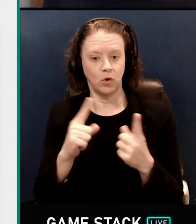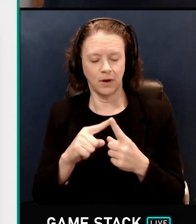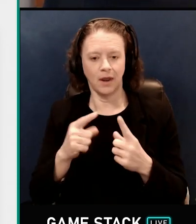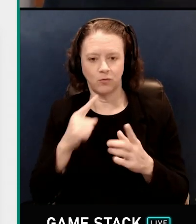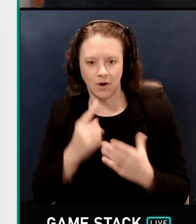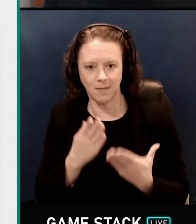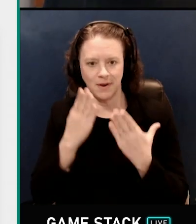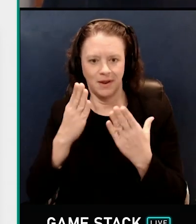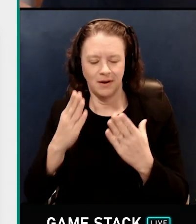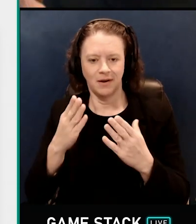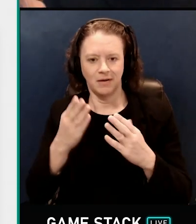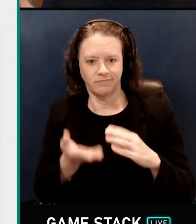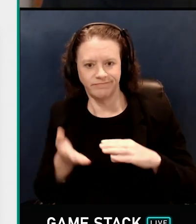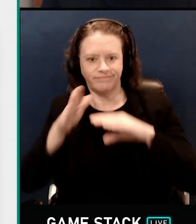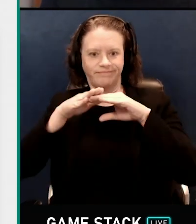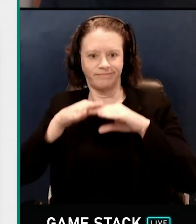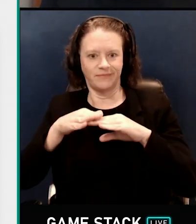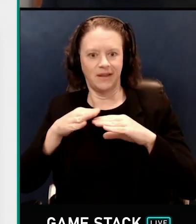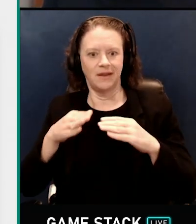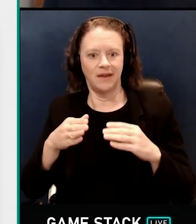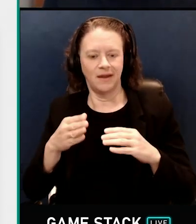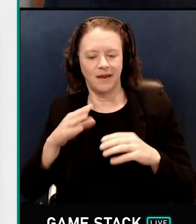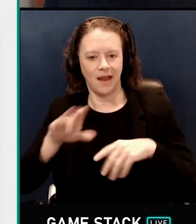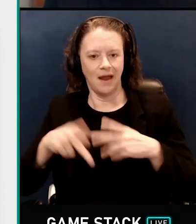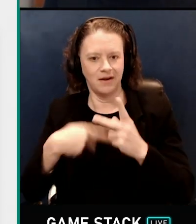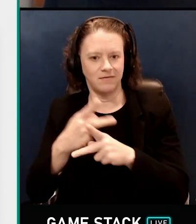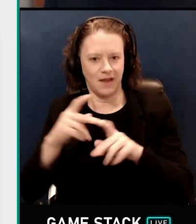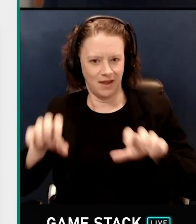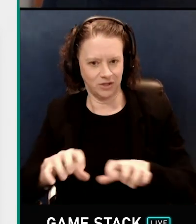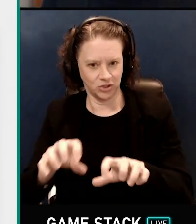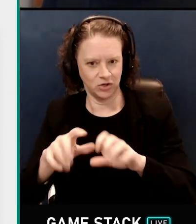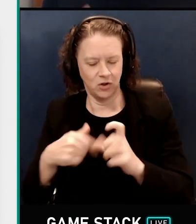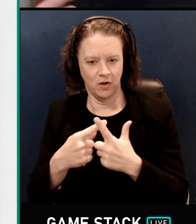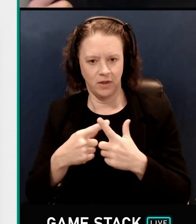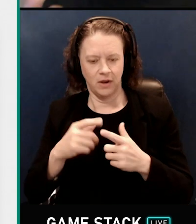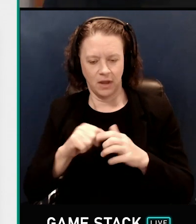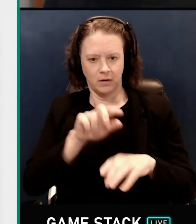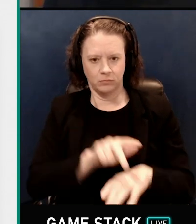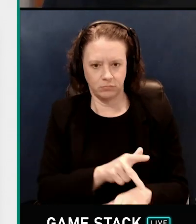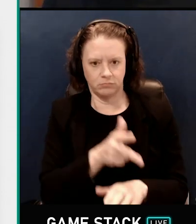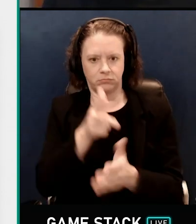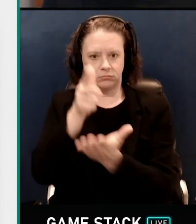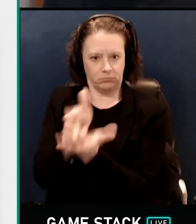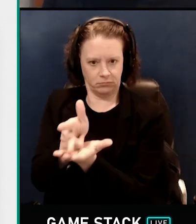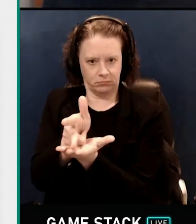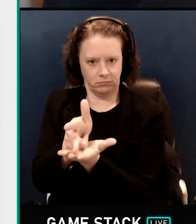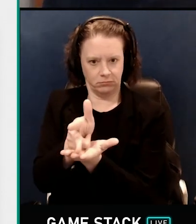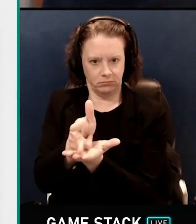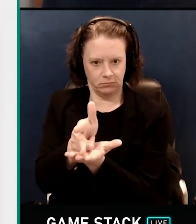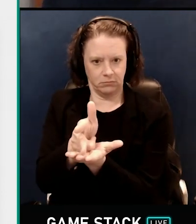weighted action to go and reset the car back to the right position so that the brain can re evaluate and then carry on testing.